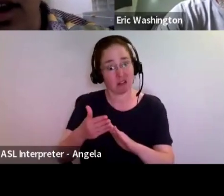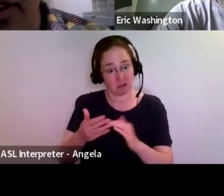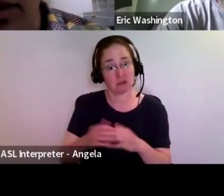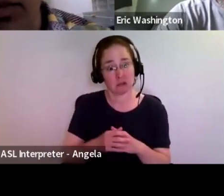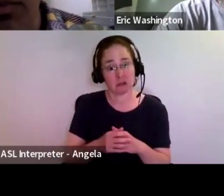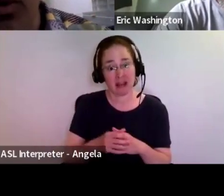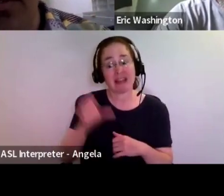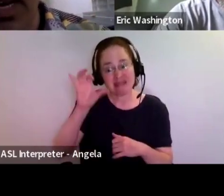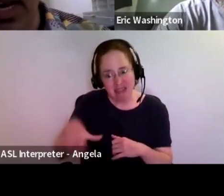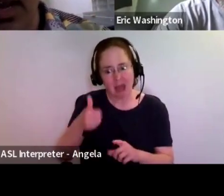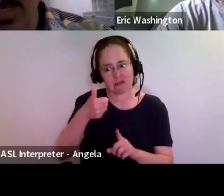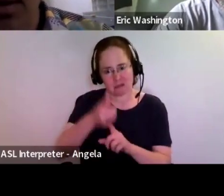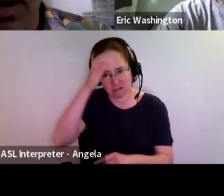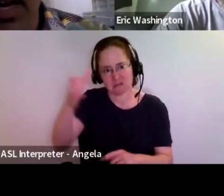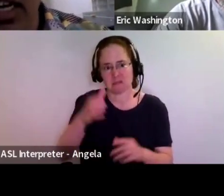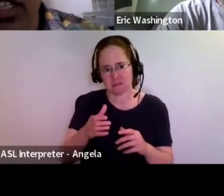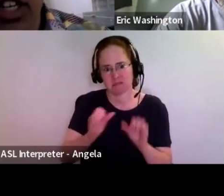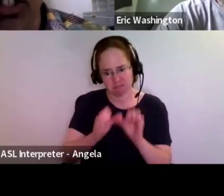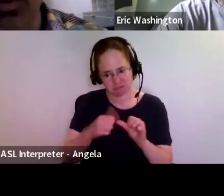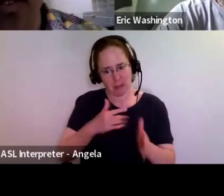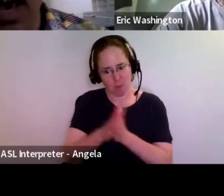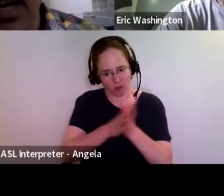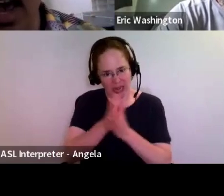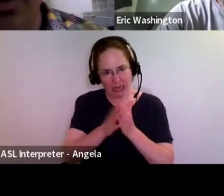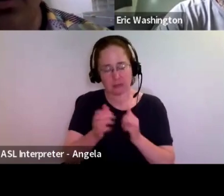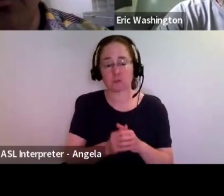itself, keeps me motivated. But in conjunction with that, having